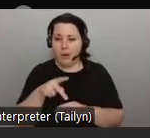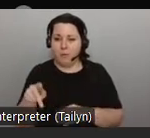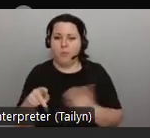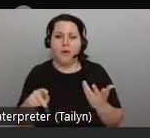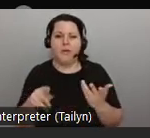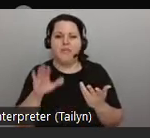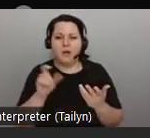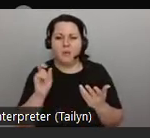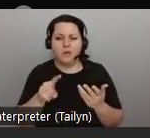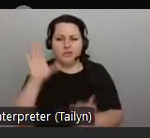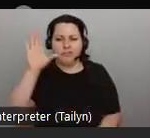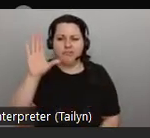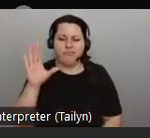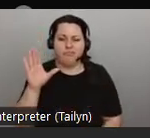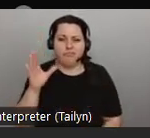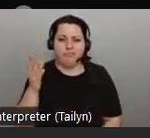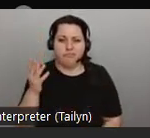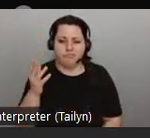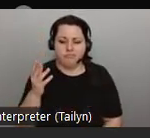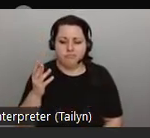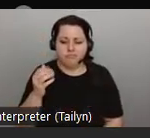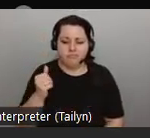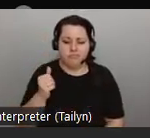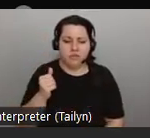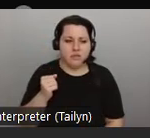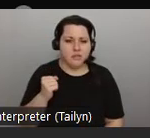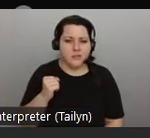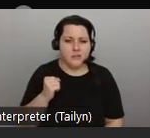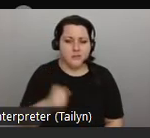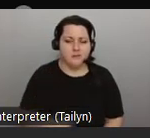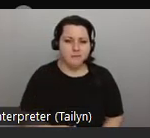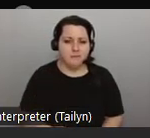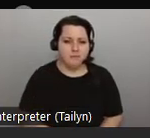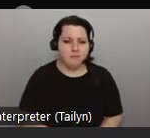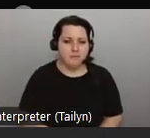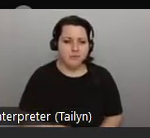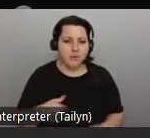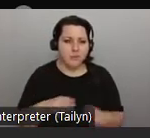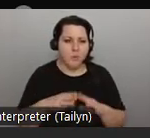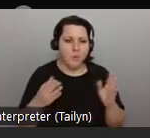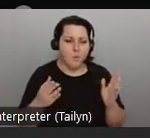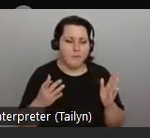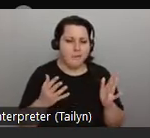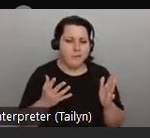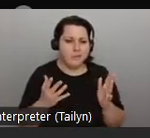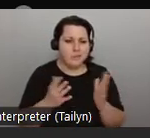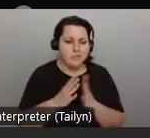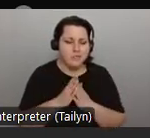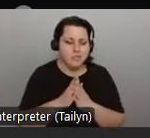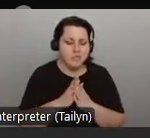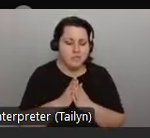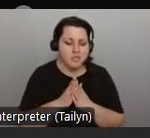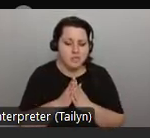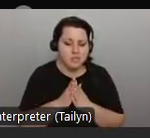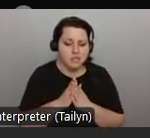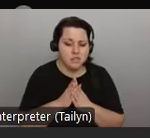OK before I get into PowerPoint let's go ahead and try to answer that question. So I opened this…